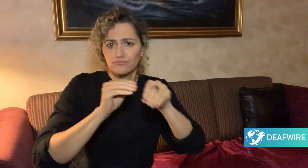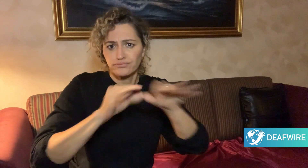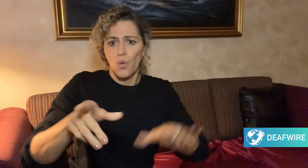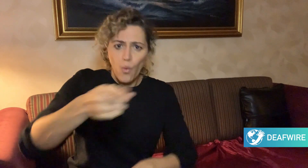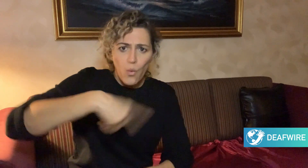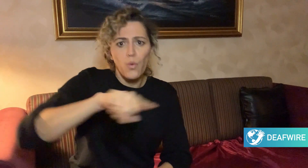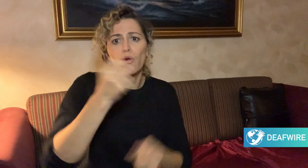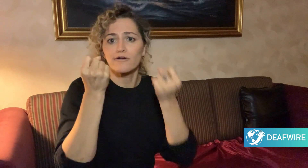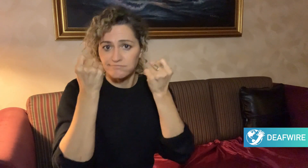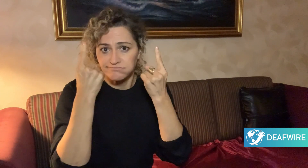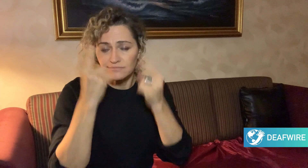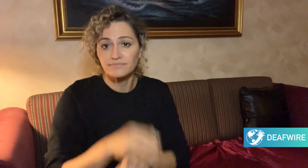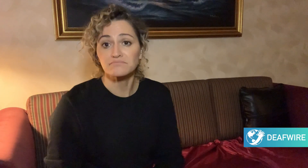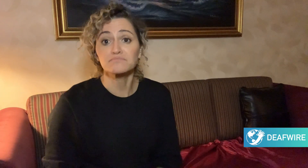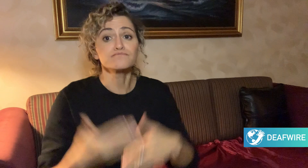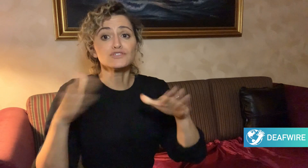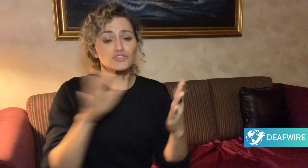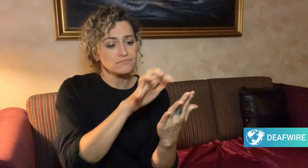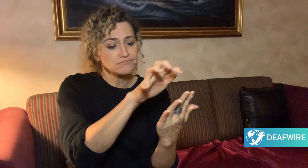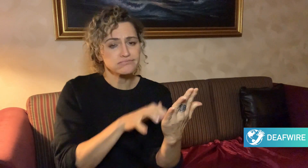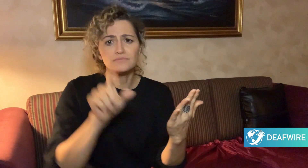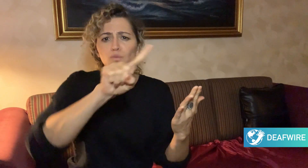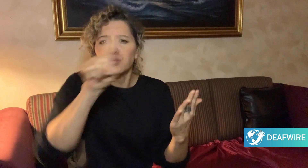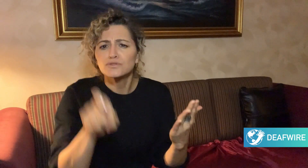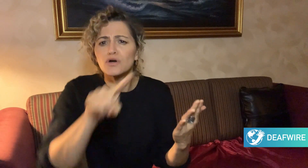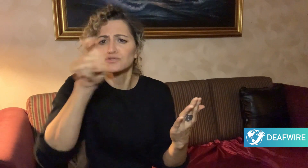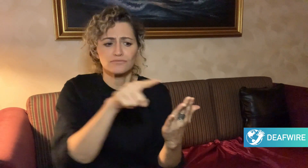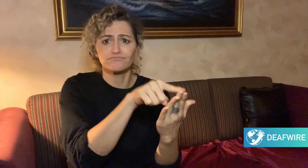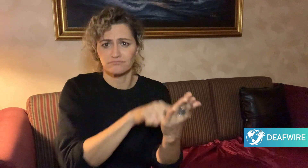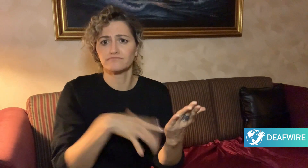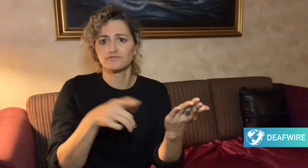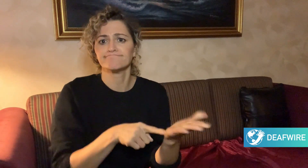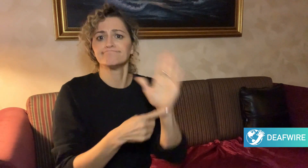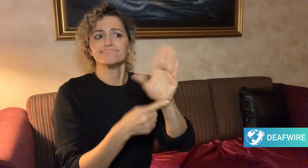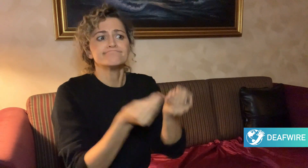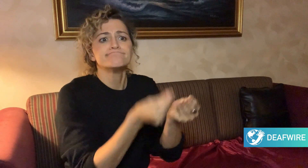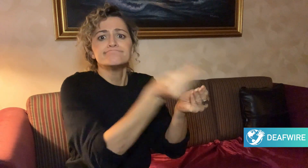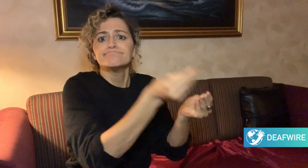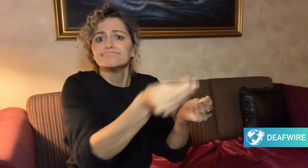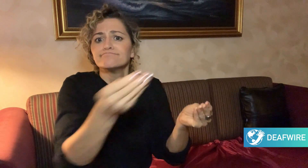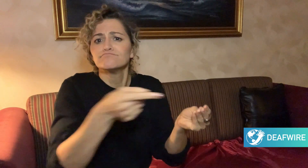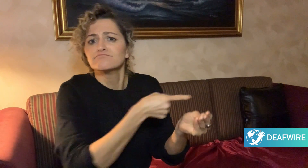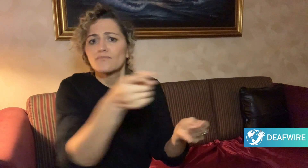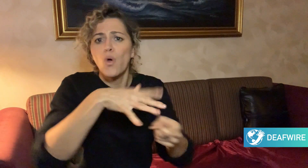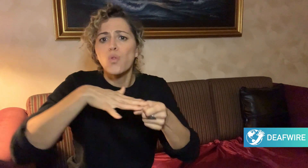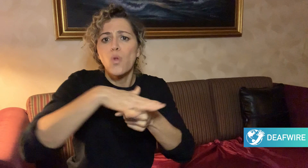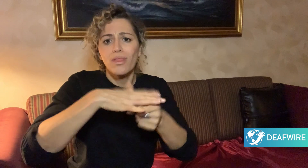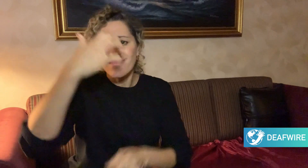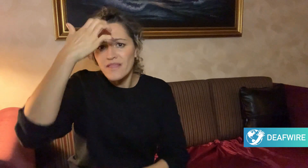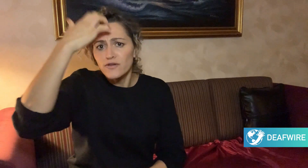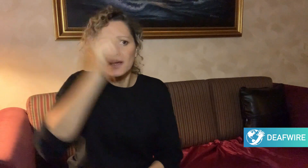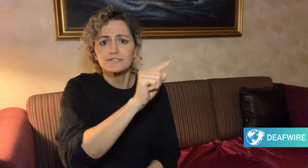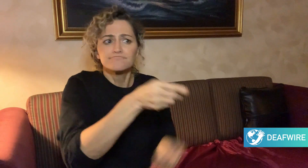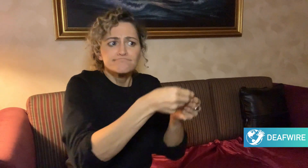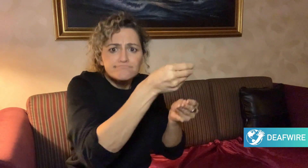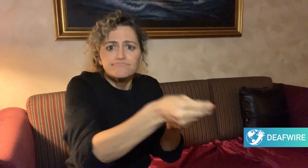the local governments showed that many decided